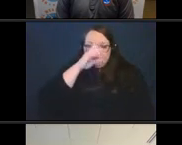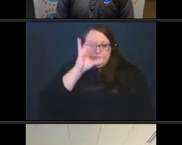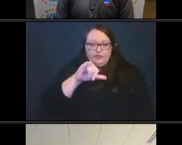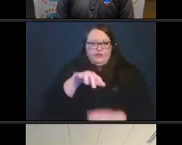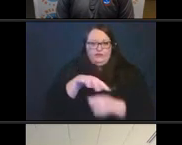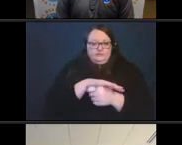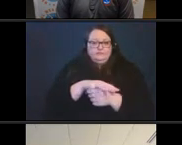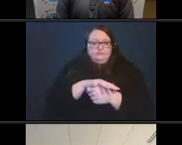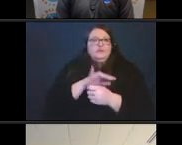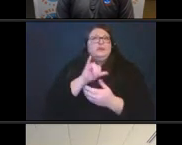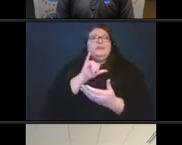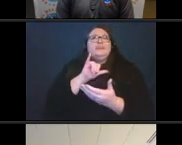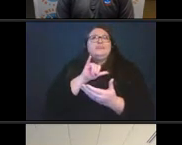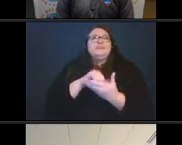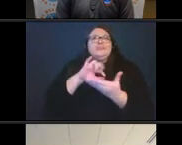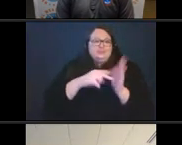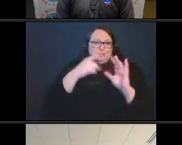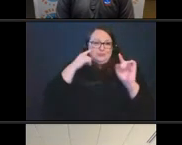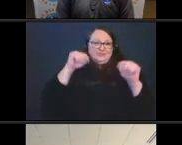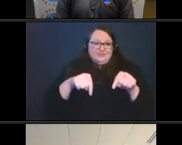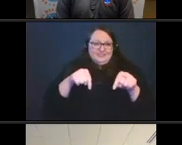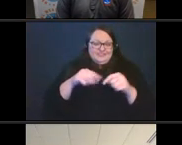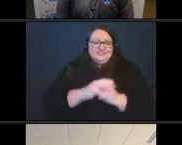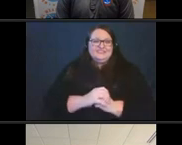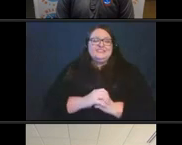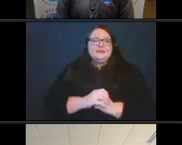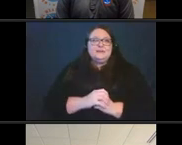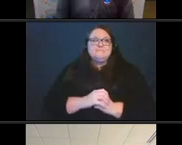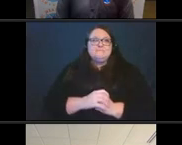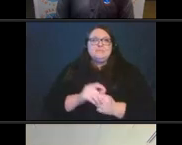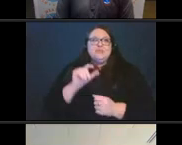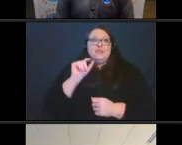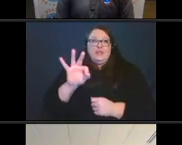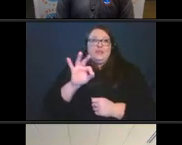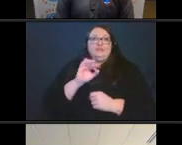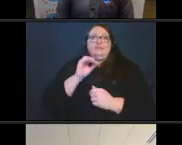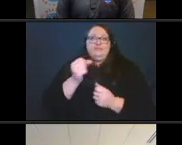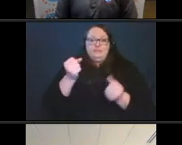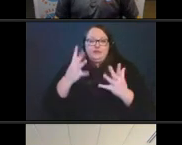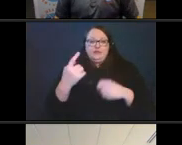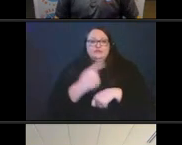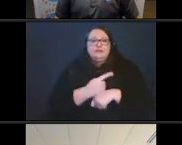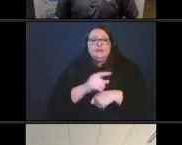that's the whole purpose of this, is that, if you reached a lot of days of 95th percentile exceedant